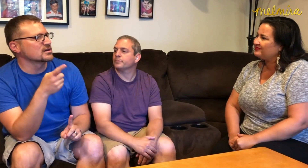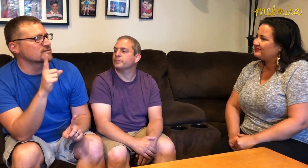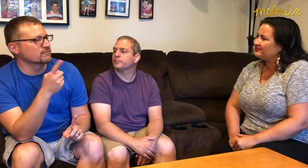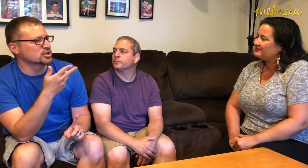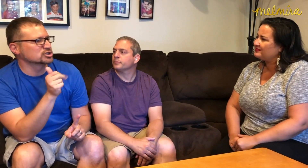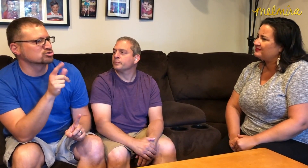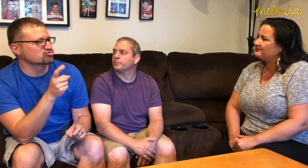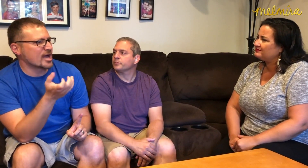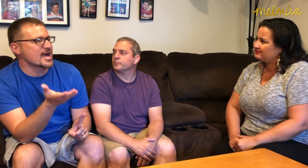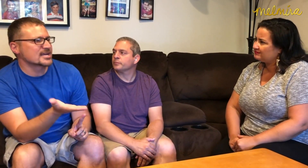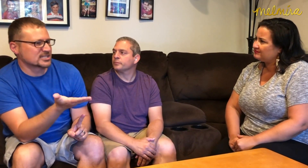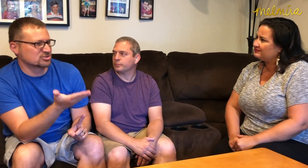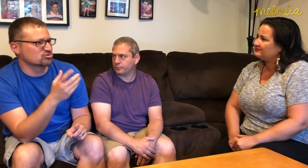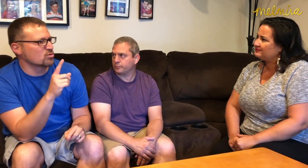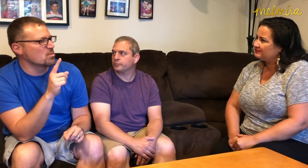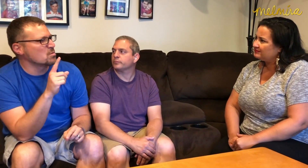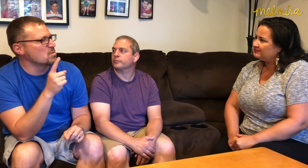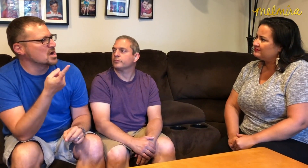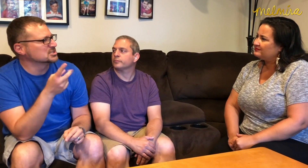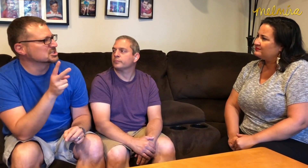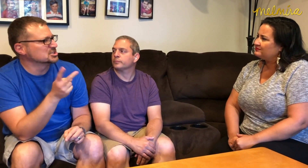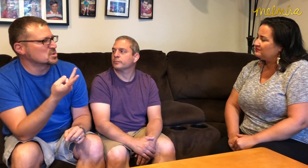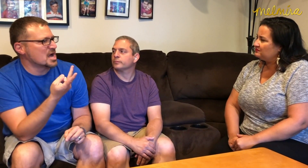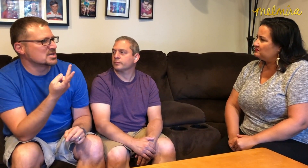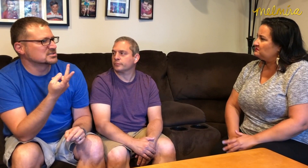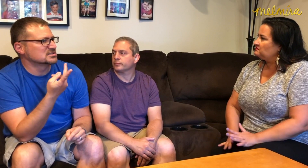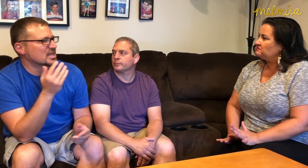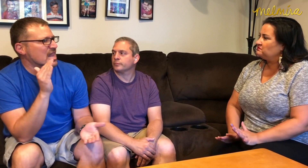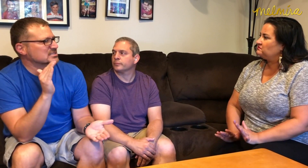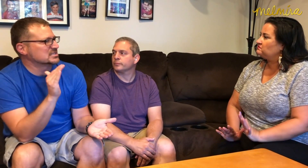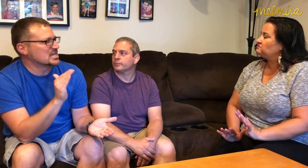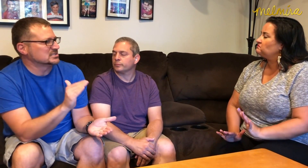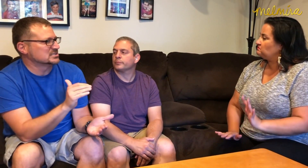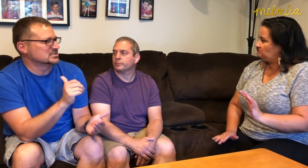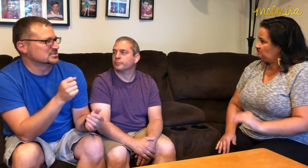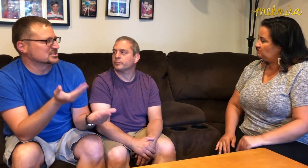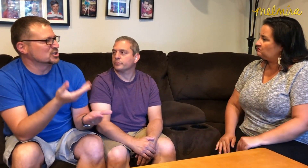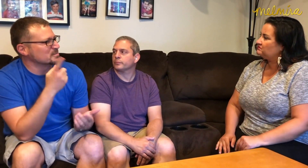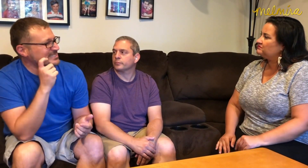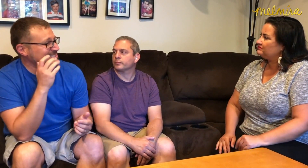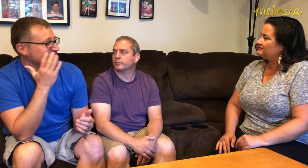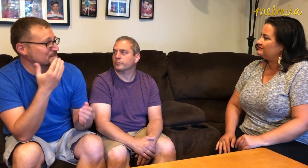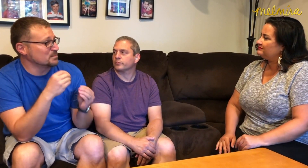First grade, we only had to do it once or twice, not as much as before. It may be because the